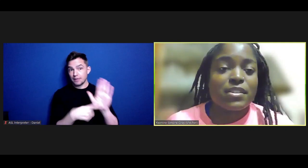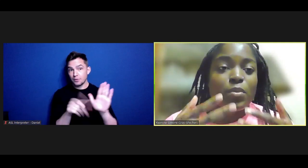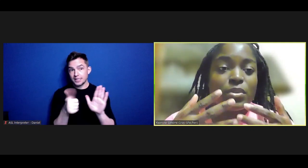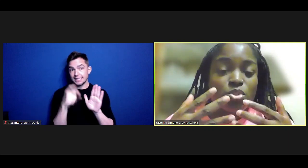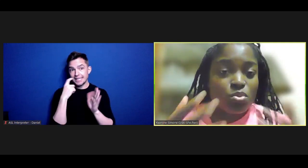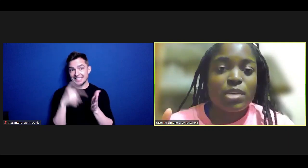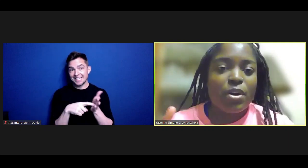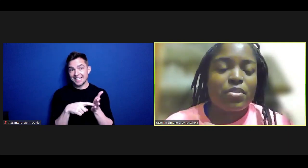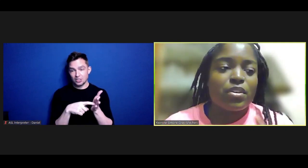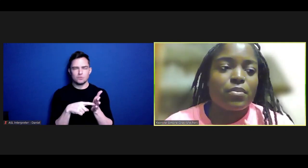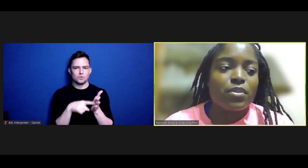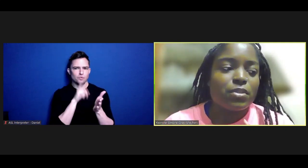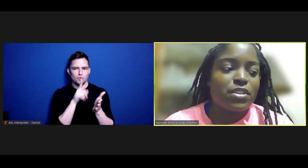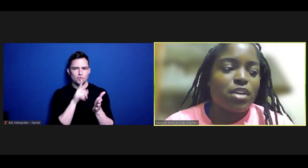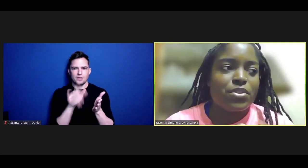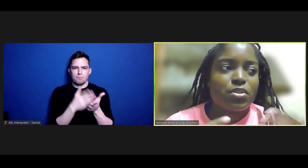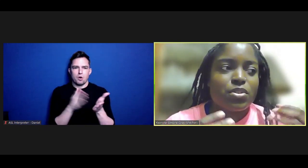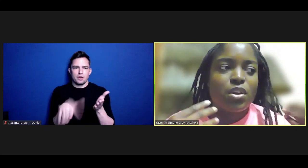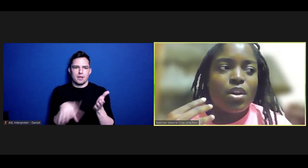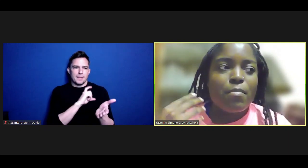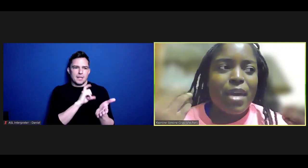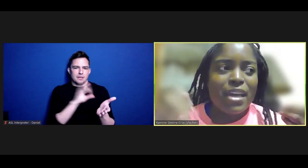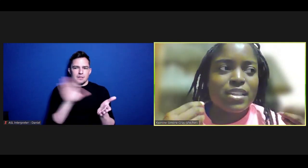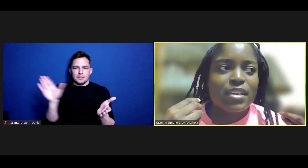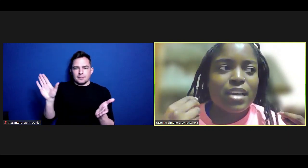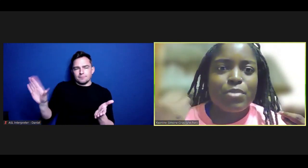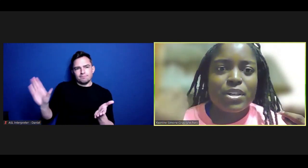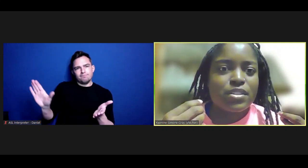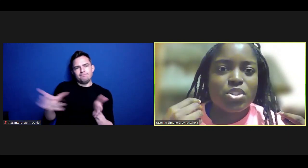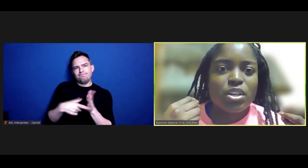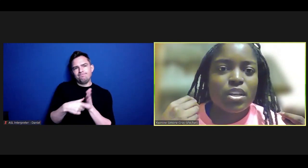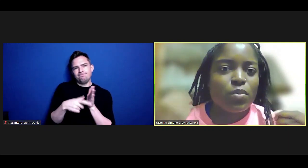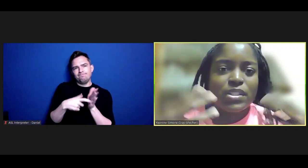that was truly part of the police officer's mandate and presentation and it wasn't like